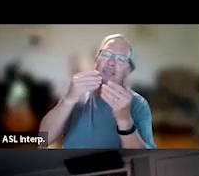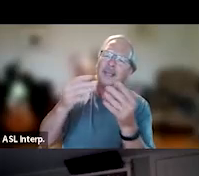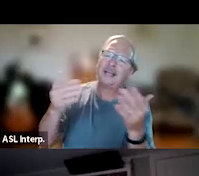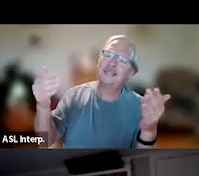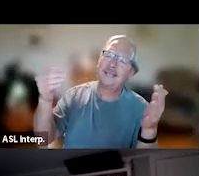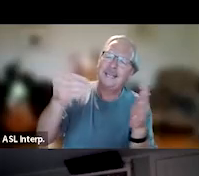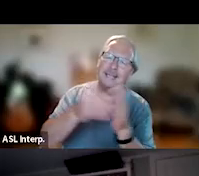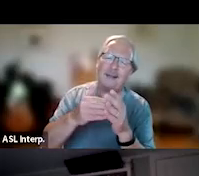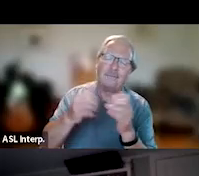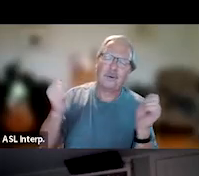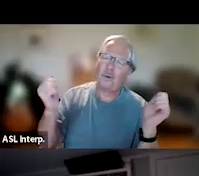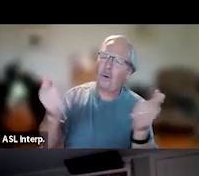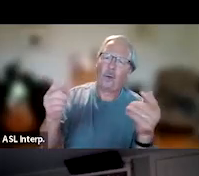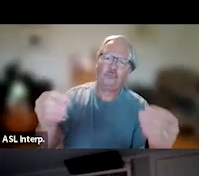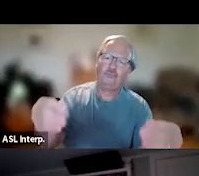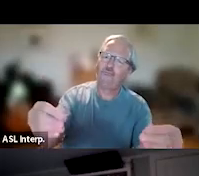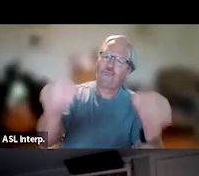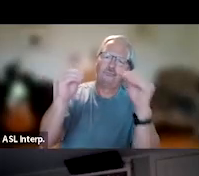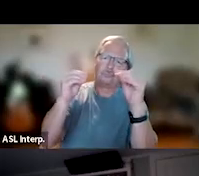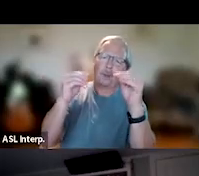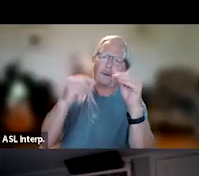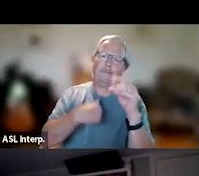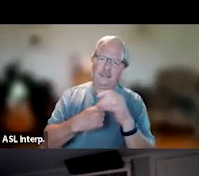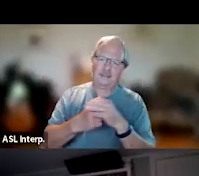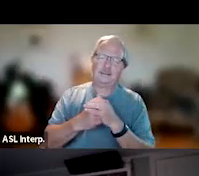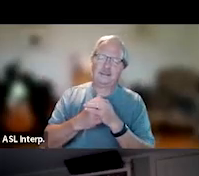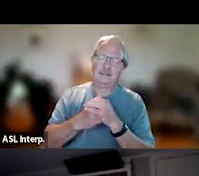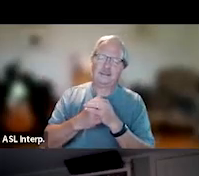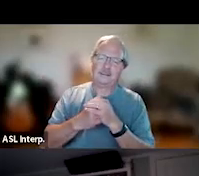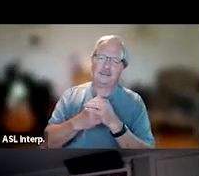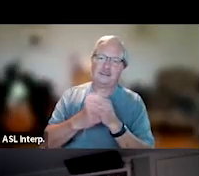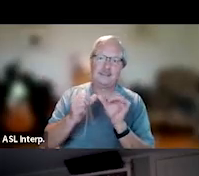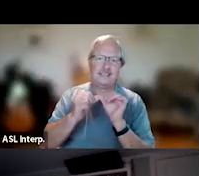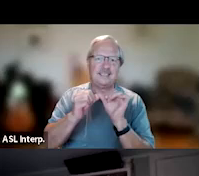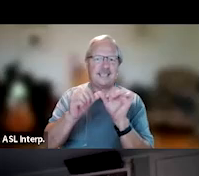that you've taught me and, you know, stay SOARing, America.